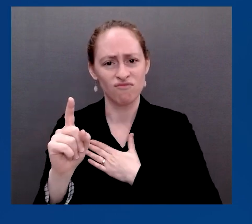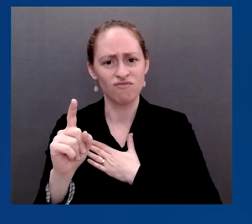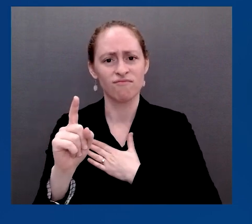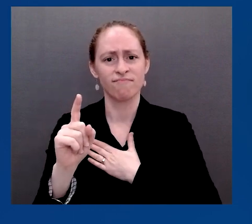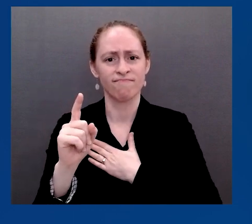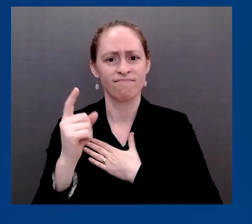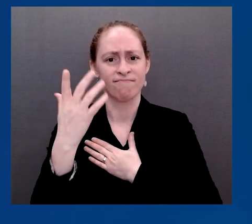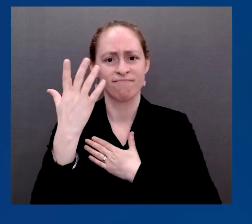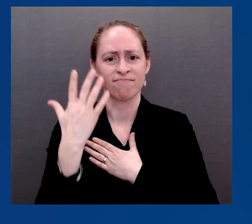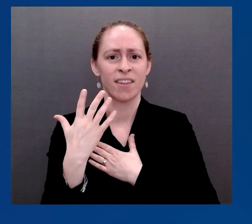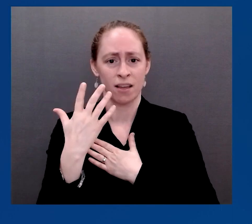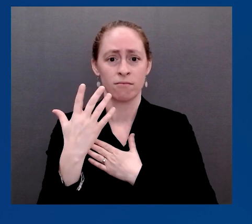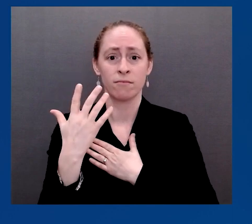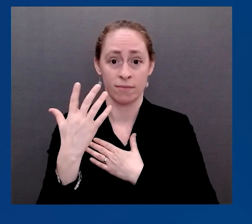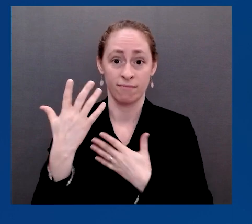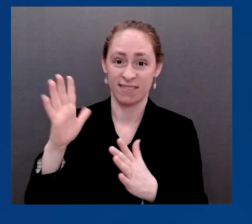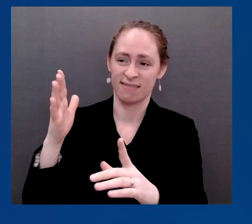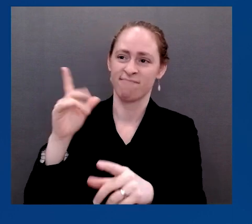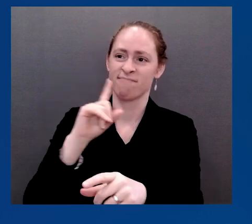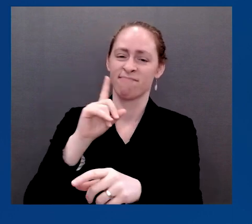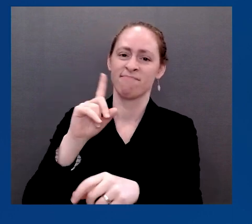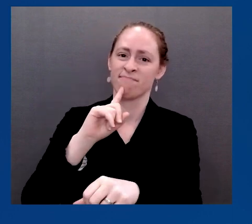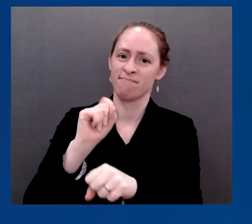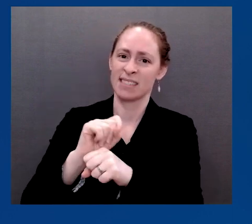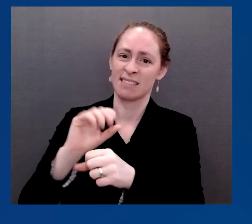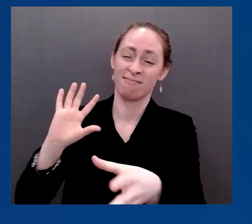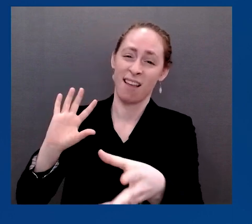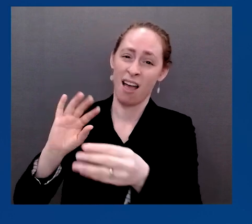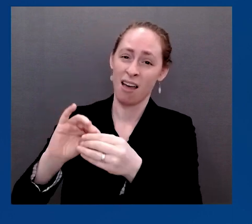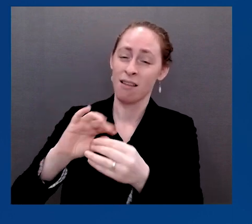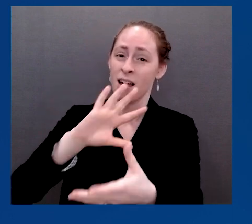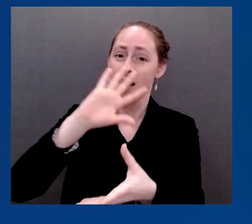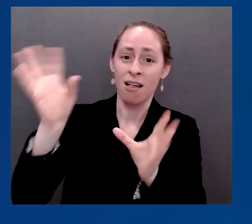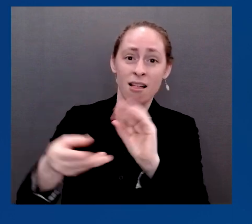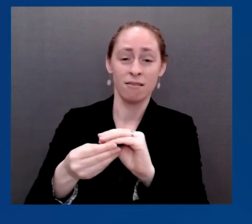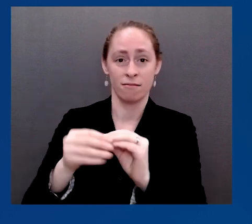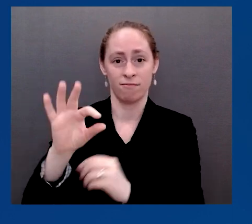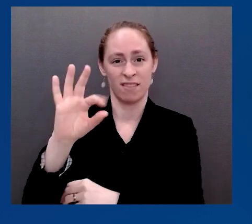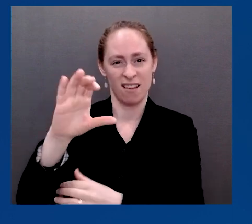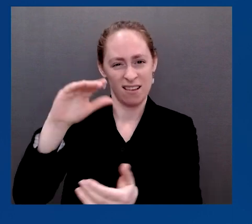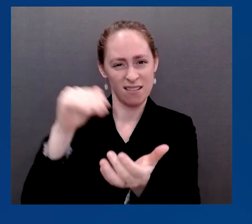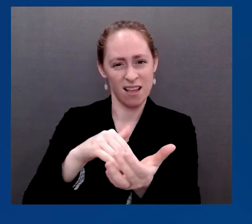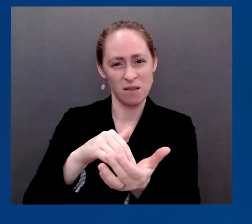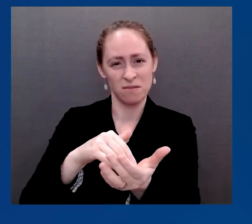Each week, I share with you the burden of disease in the United States, including case counts, hospital admissions,